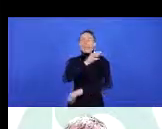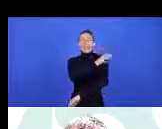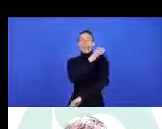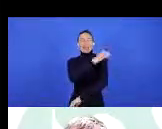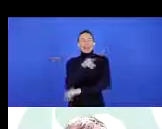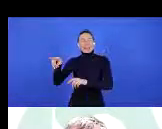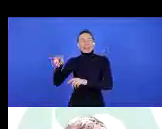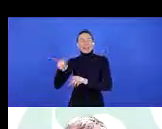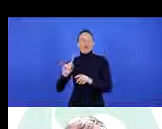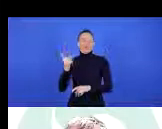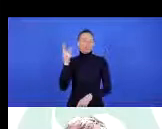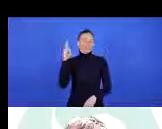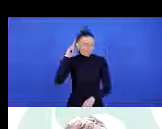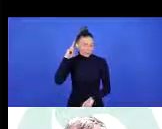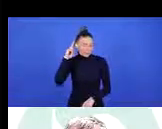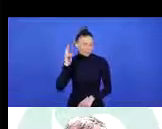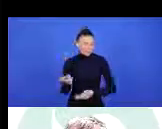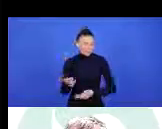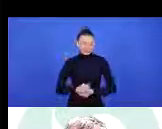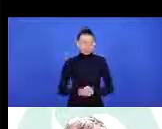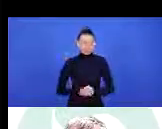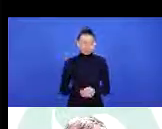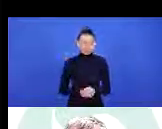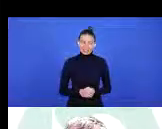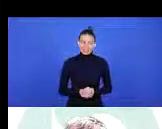implants, my implantation